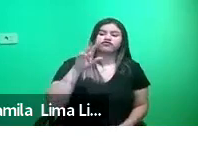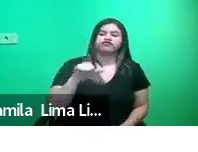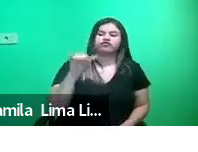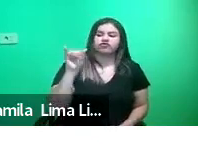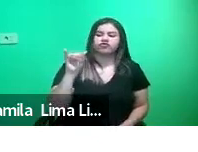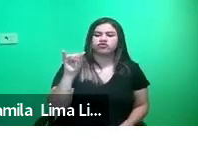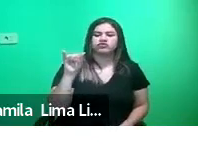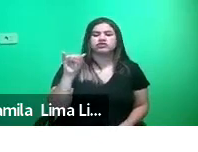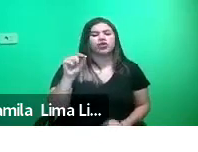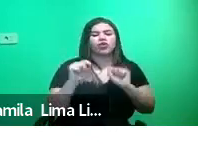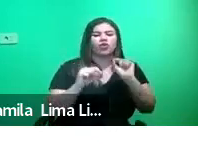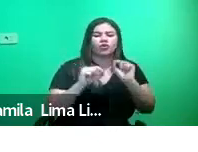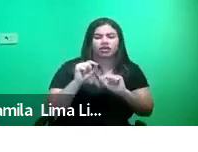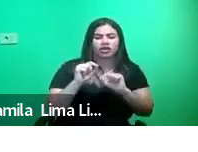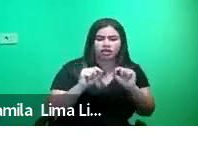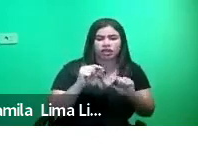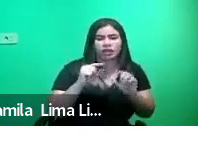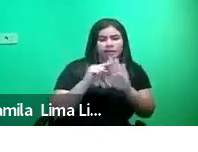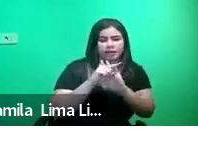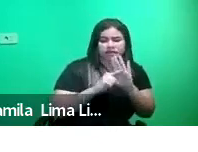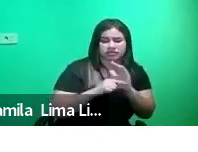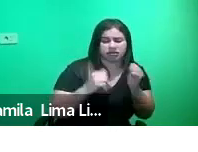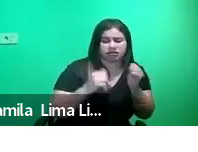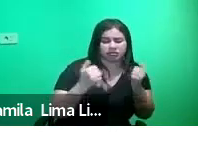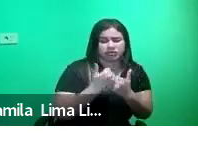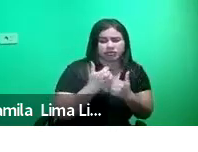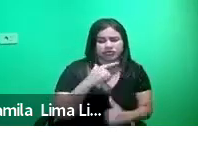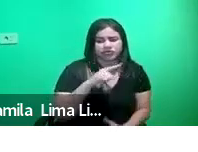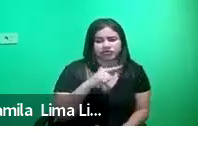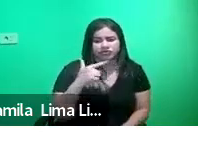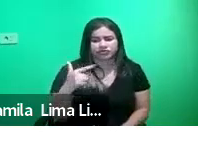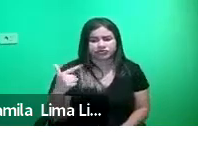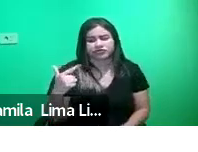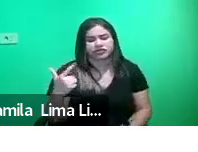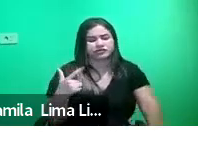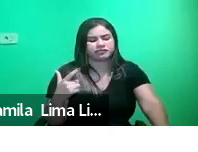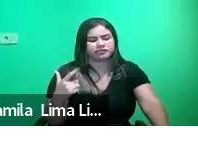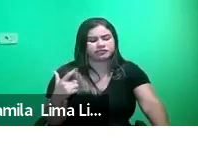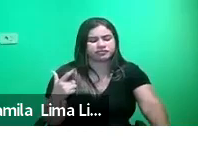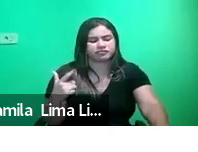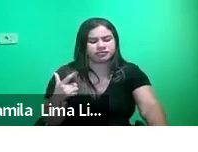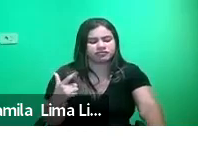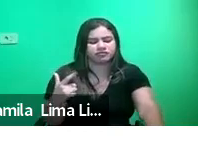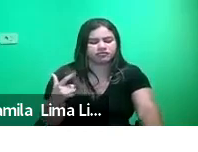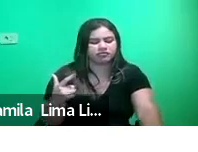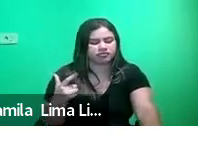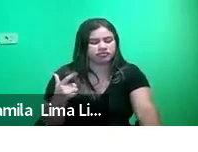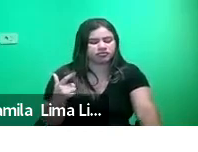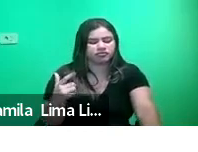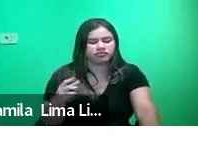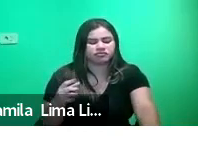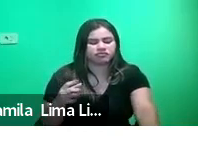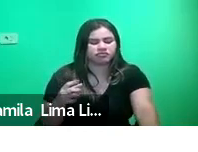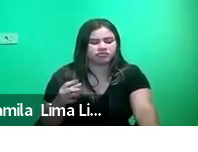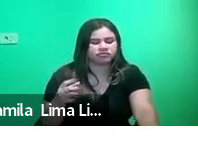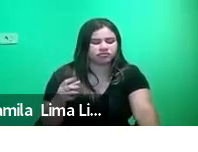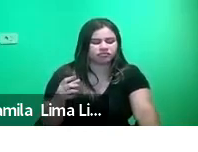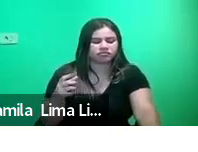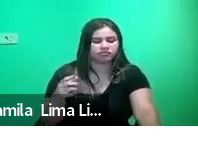Doesn't cite any supporting we cite any supporting research about about pointing the about pointing the development of pointing, although he gives gives quite a graphic